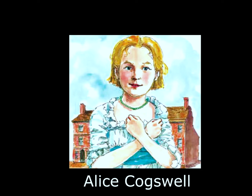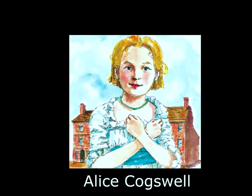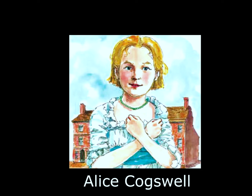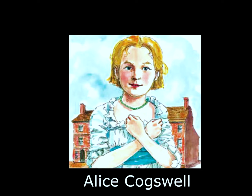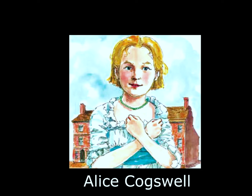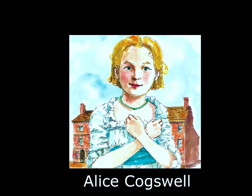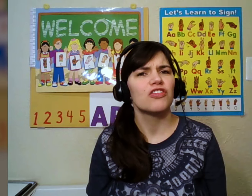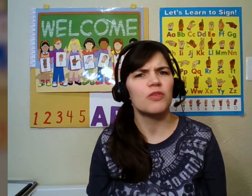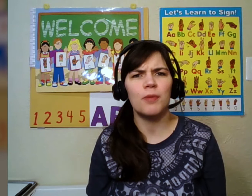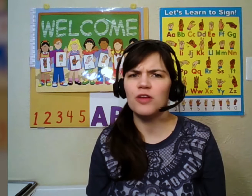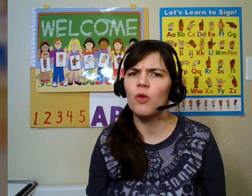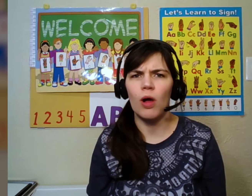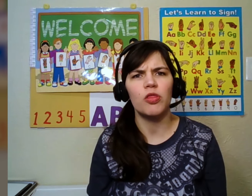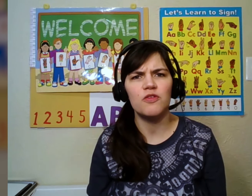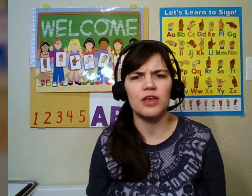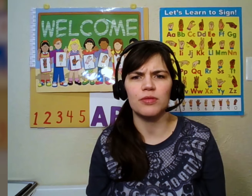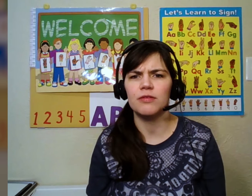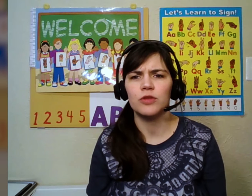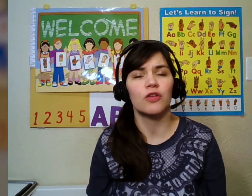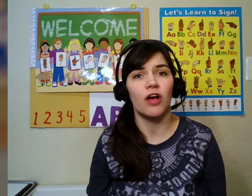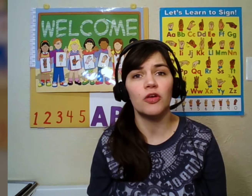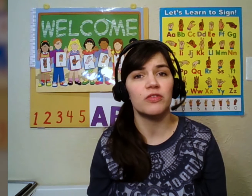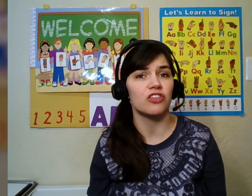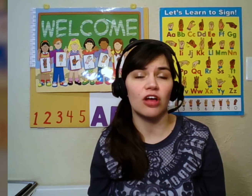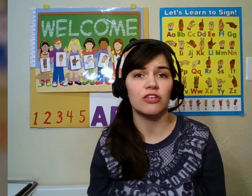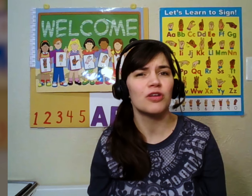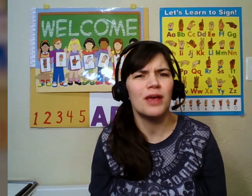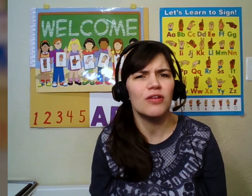Cogswell. She was part of a wealthy family. Her father was a doctor. Her